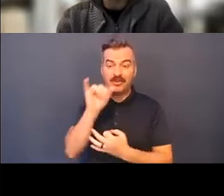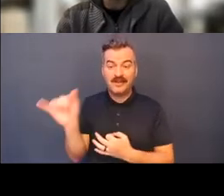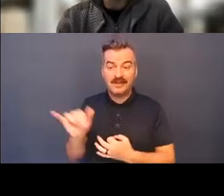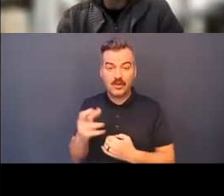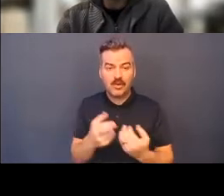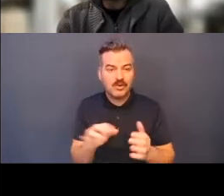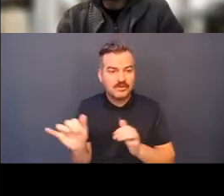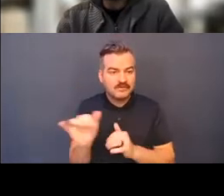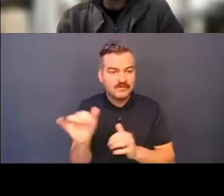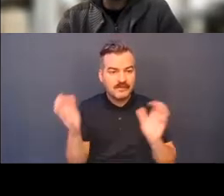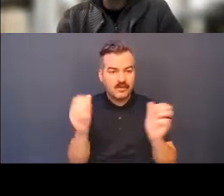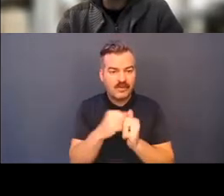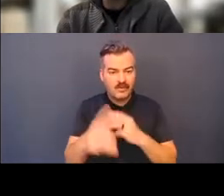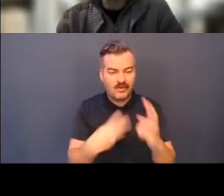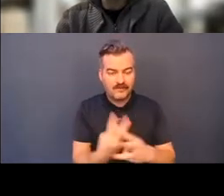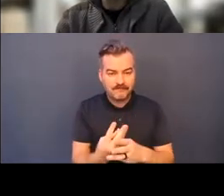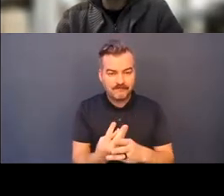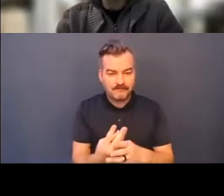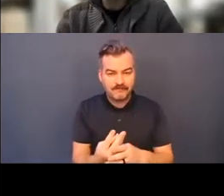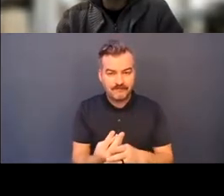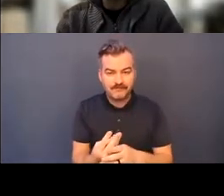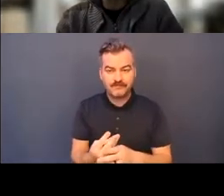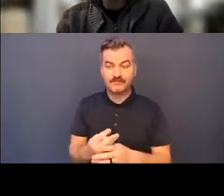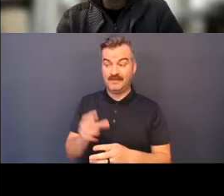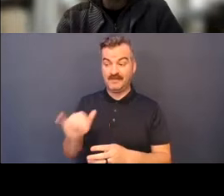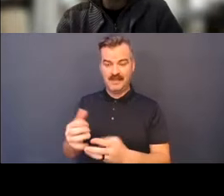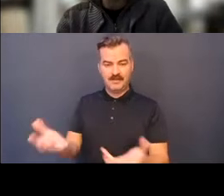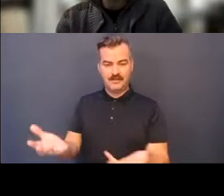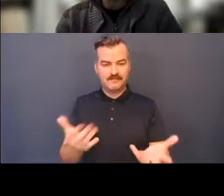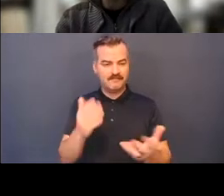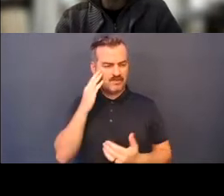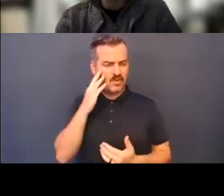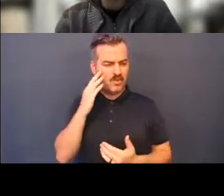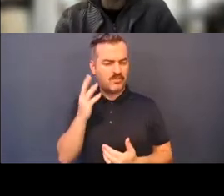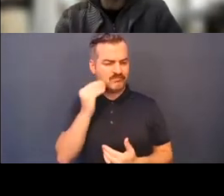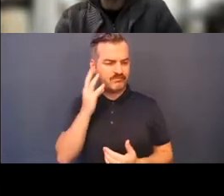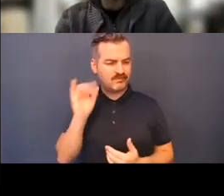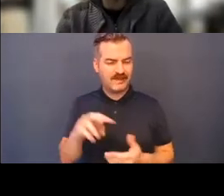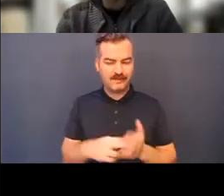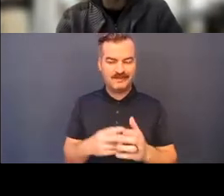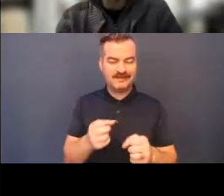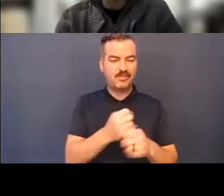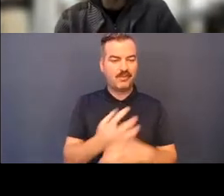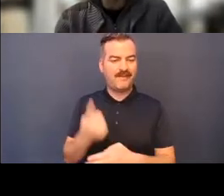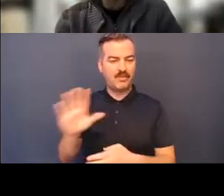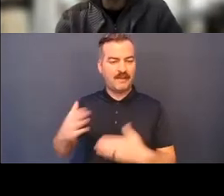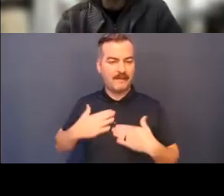world. 15:34:28 And so far as the space is familiar, we can say that the space has been prepared for the body that interested, that the body